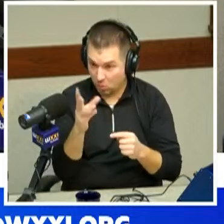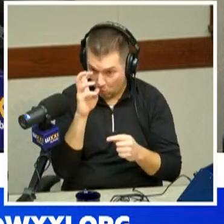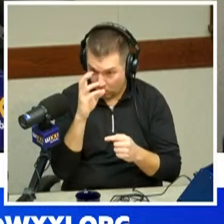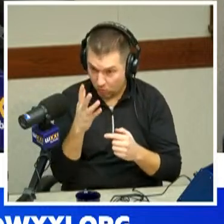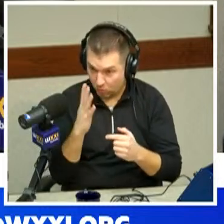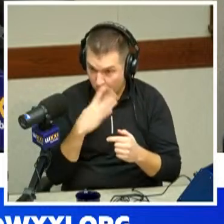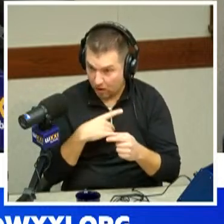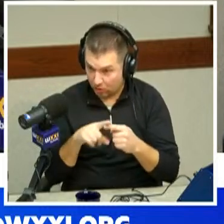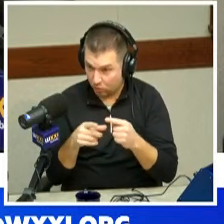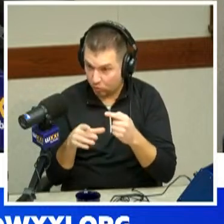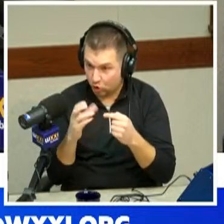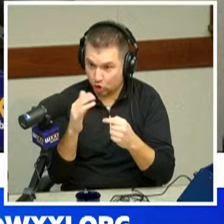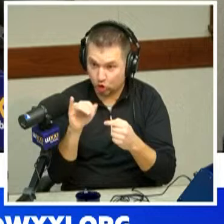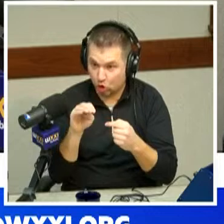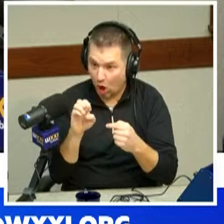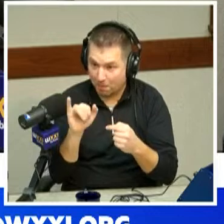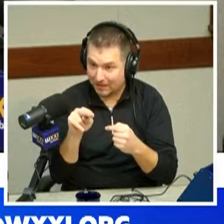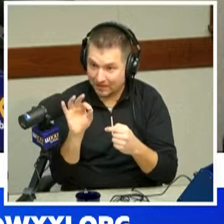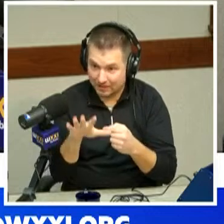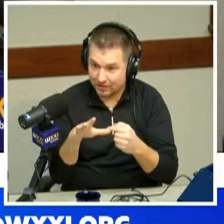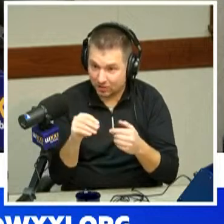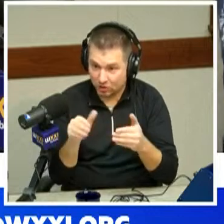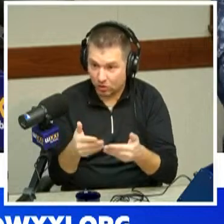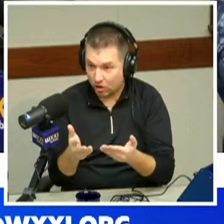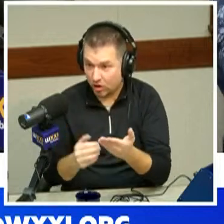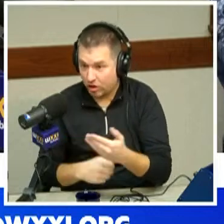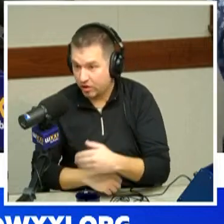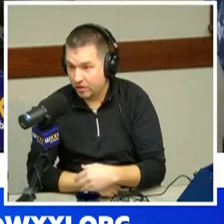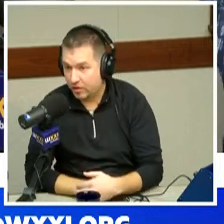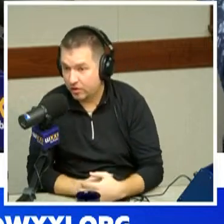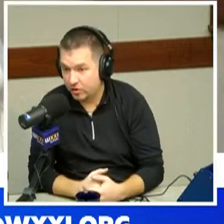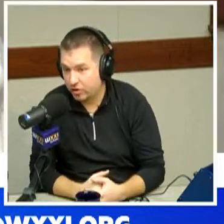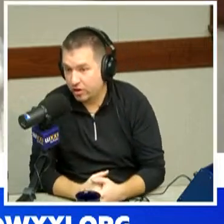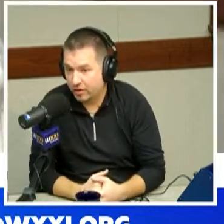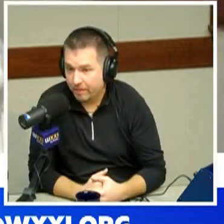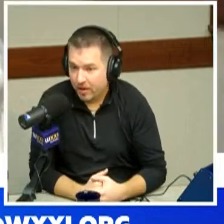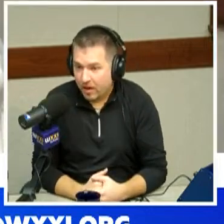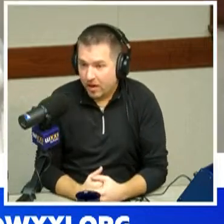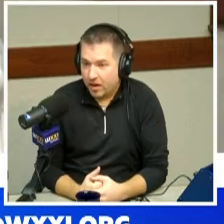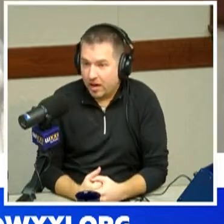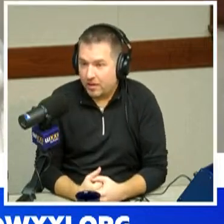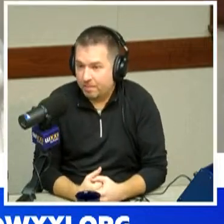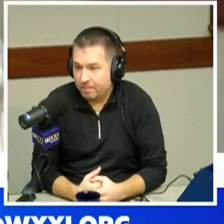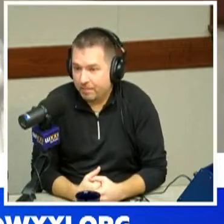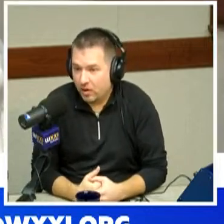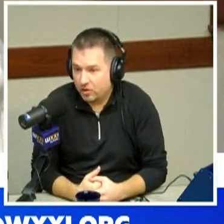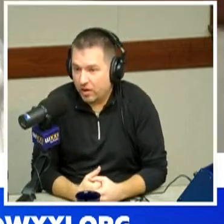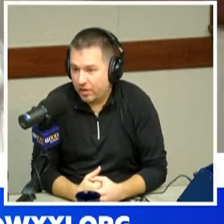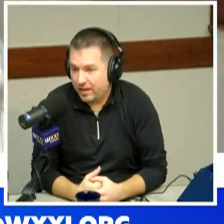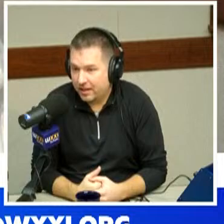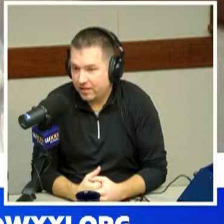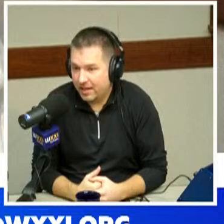would like to chime in introduce anything about like the background sure um so I think the